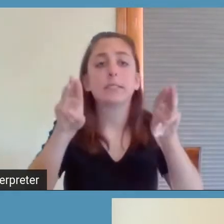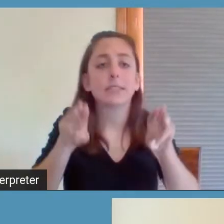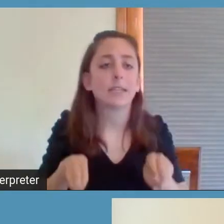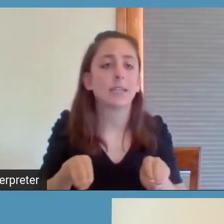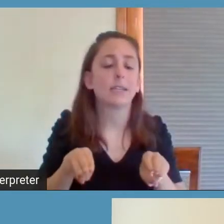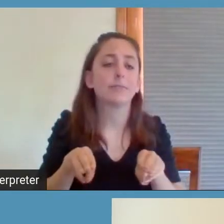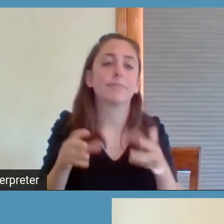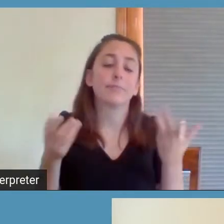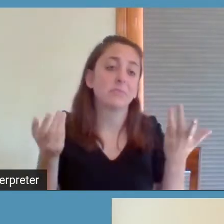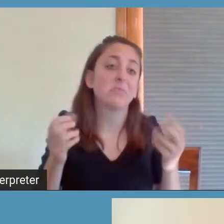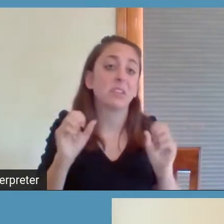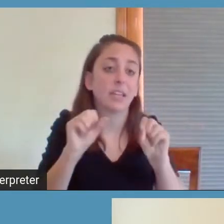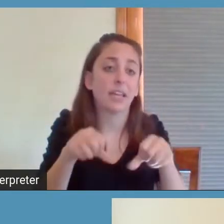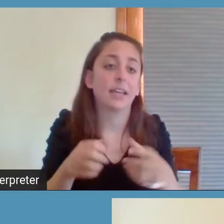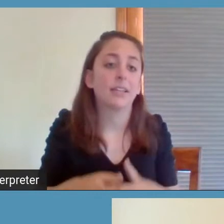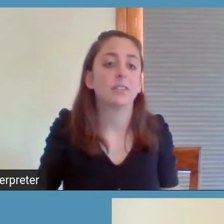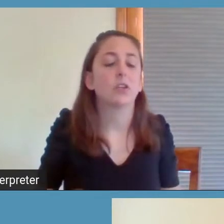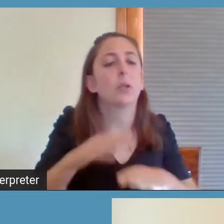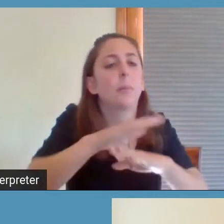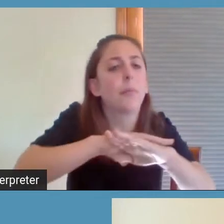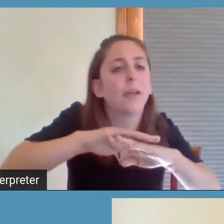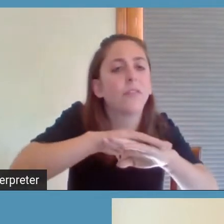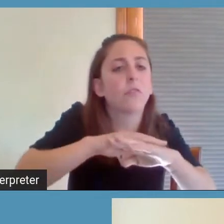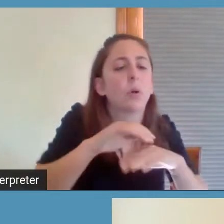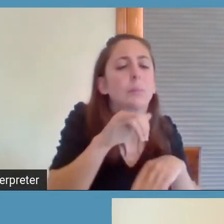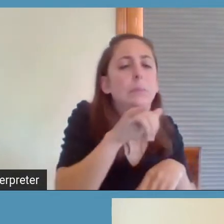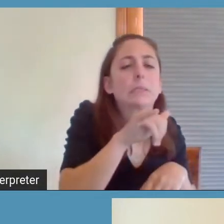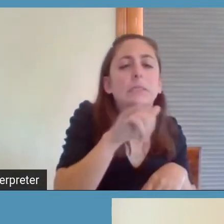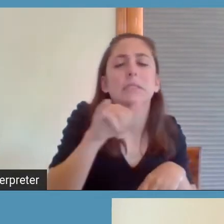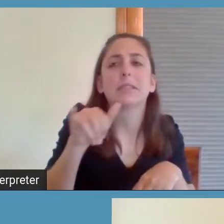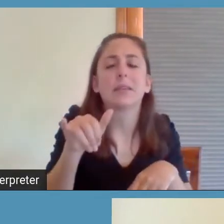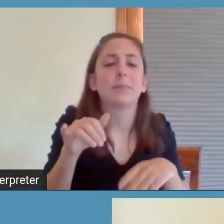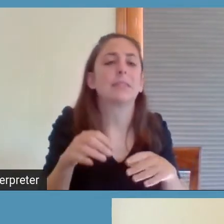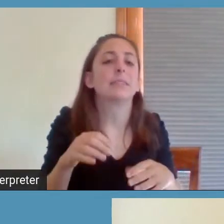similar in terms of how you navigate so you still had white walls you still had the white